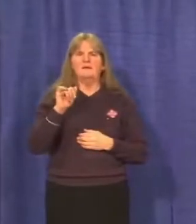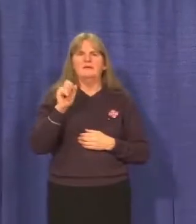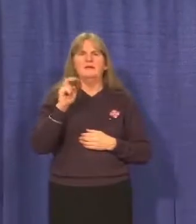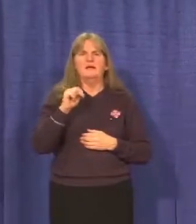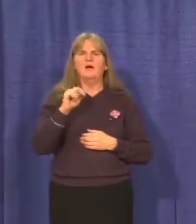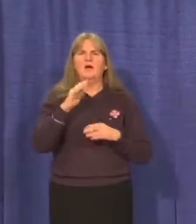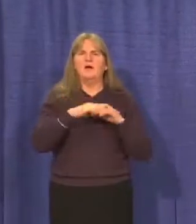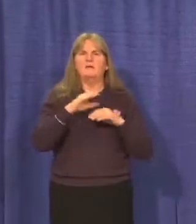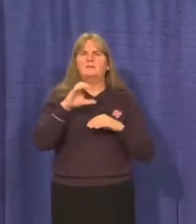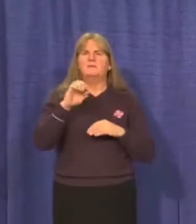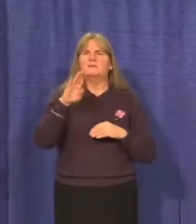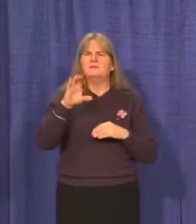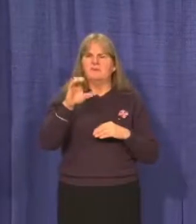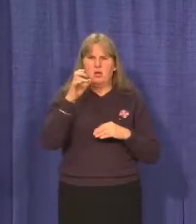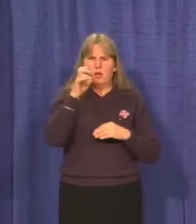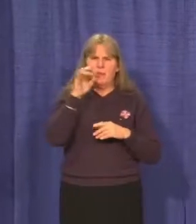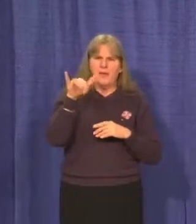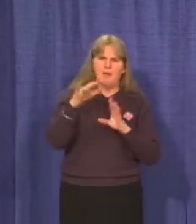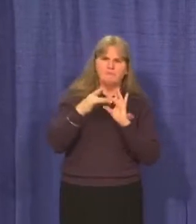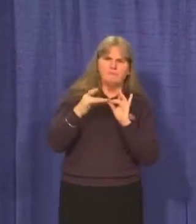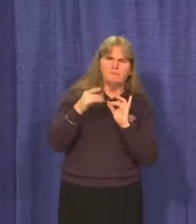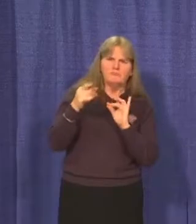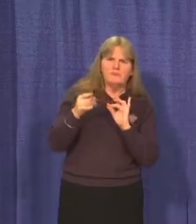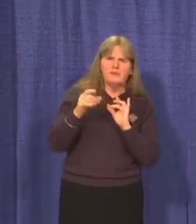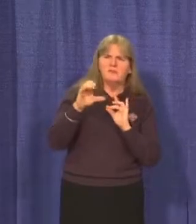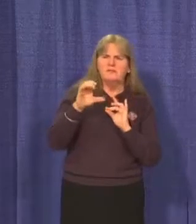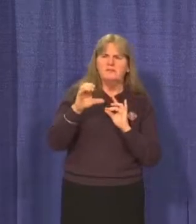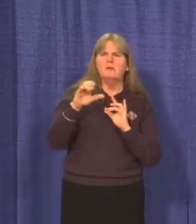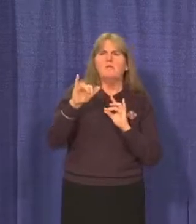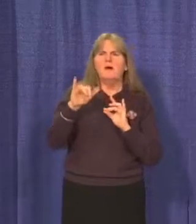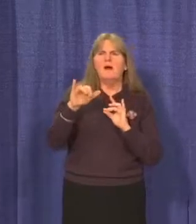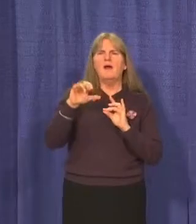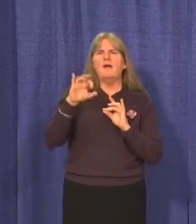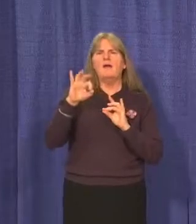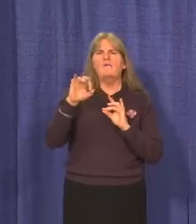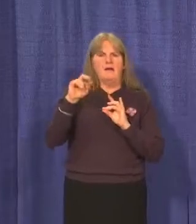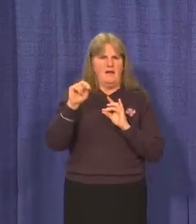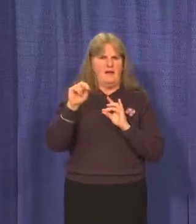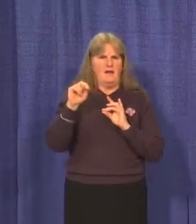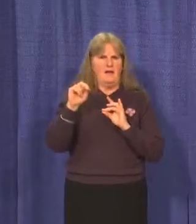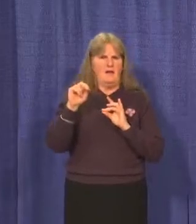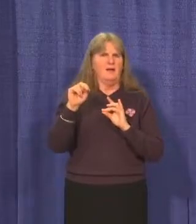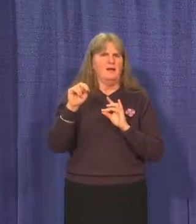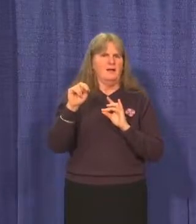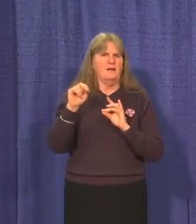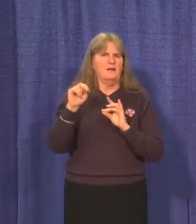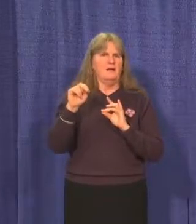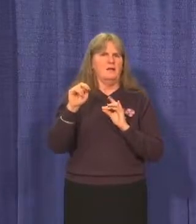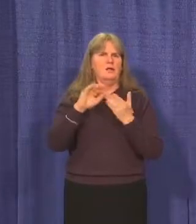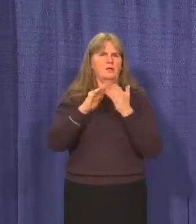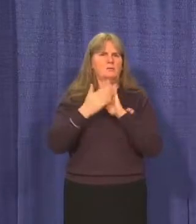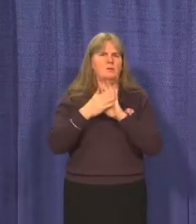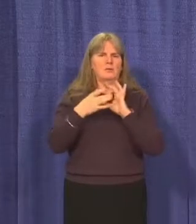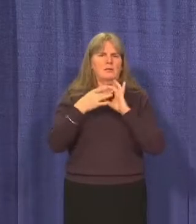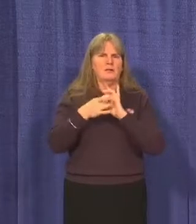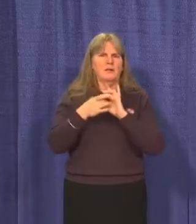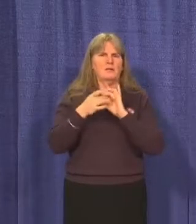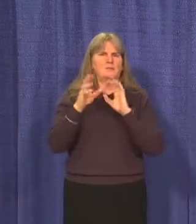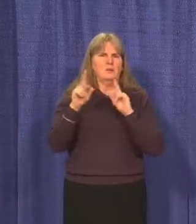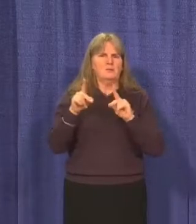again on CBC, the see why FN COVID community connector,